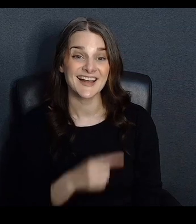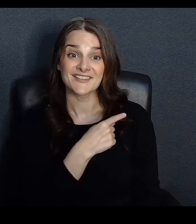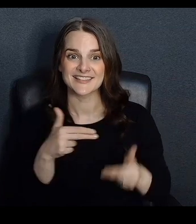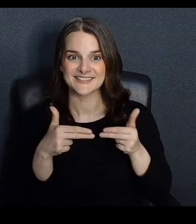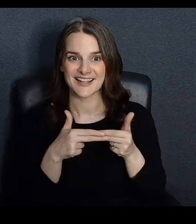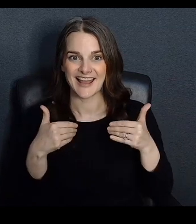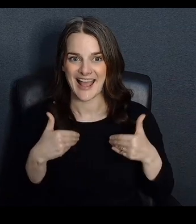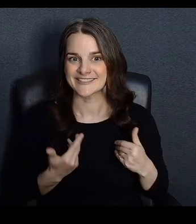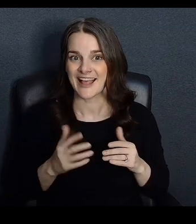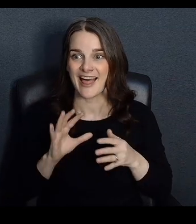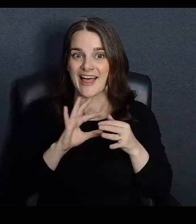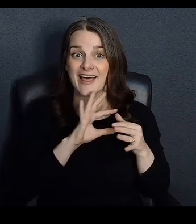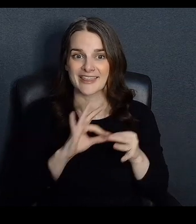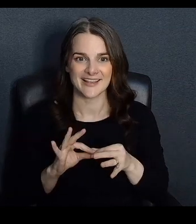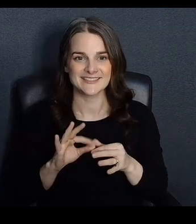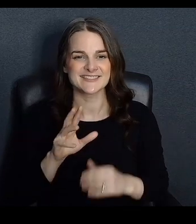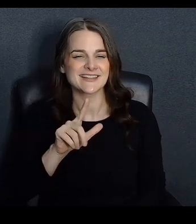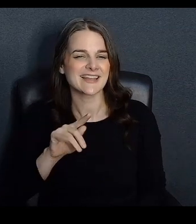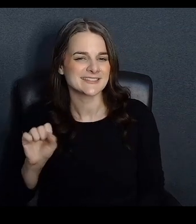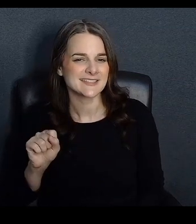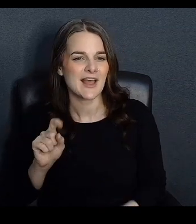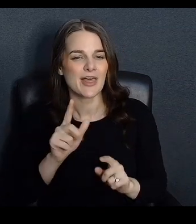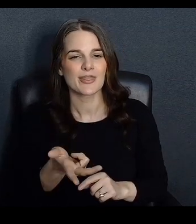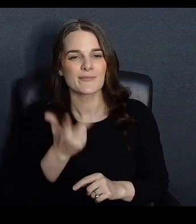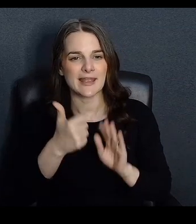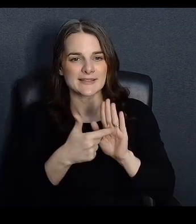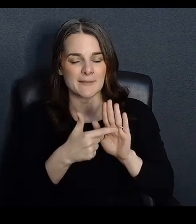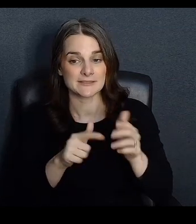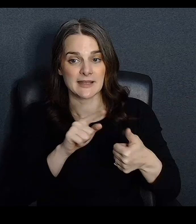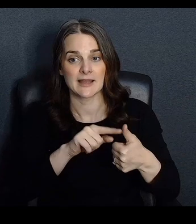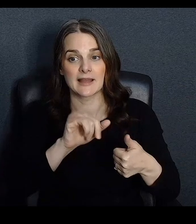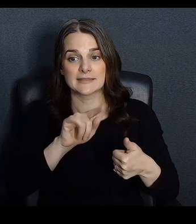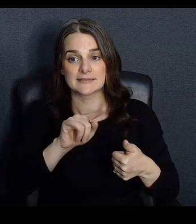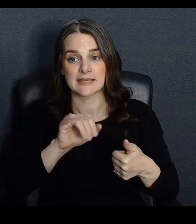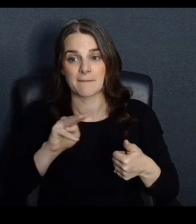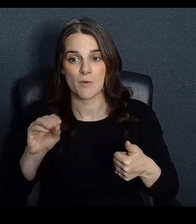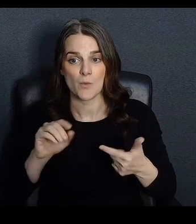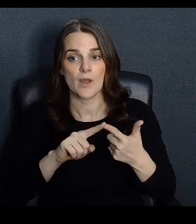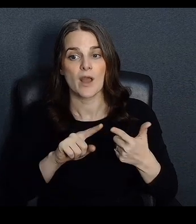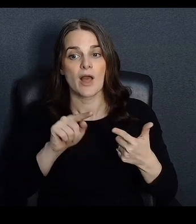This slide has links to three examples of similar apps, Tiimo, Thruday, and Structured.